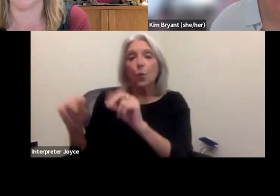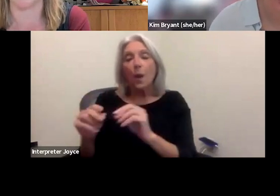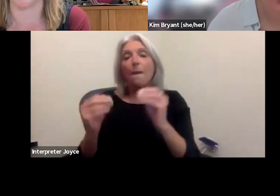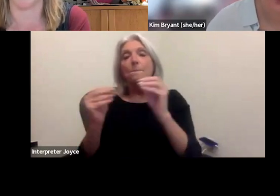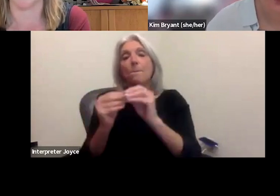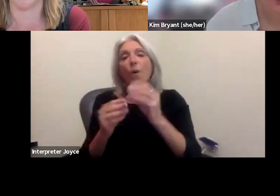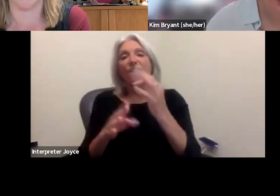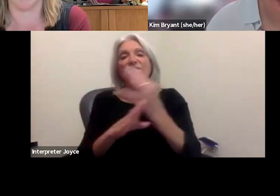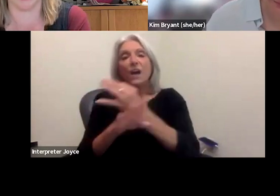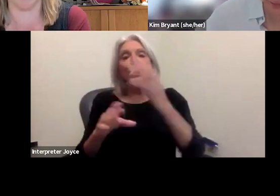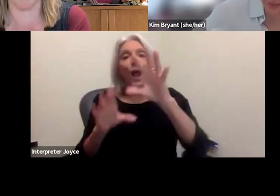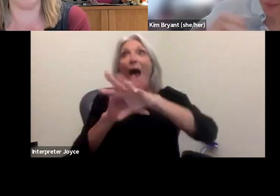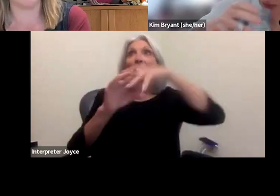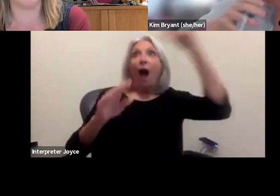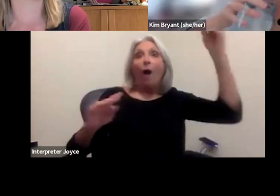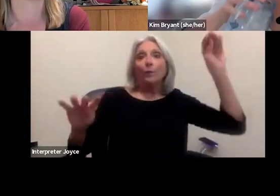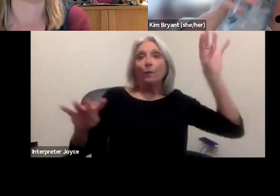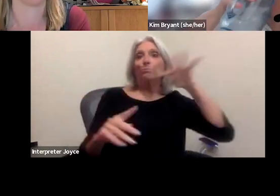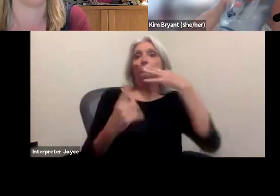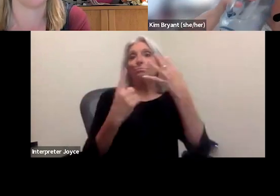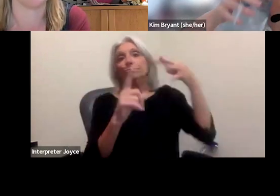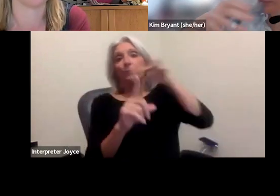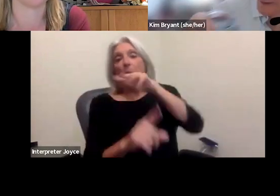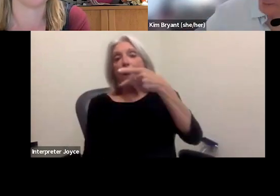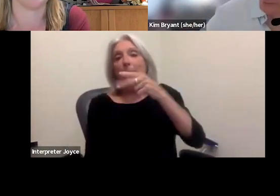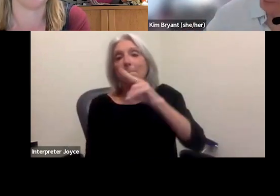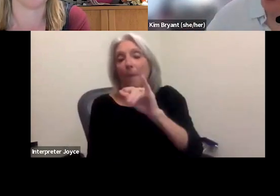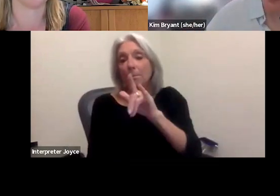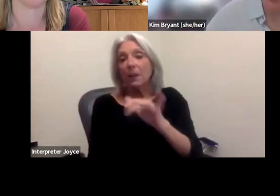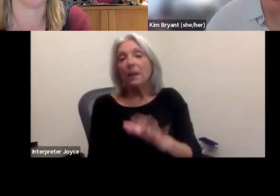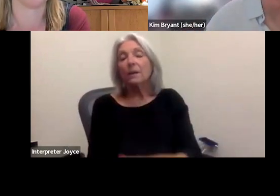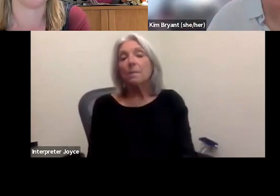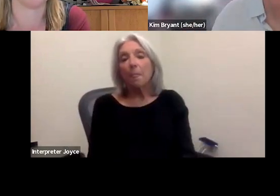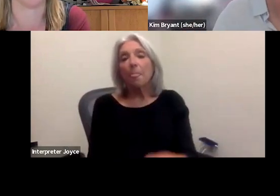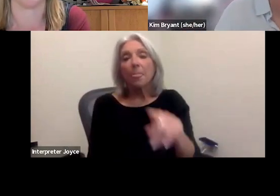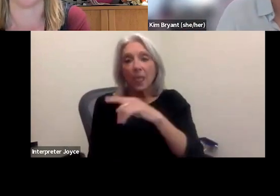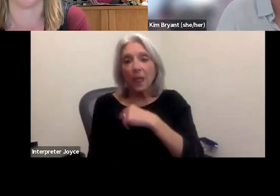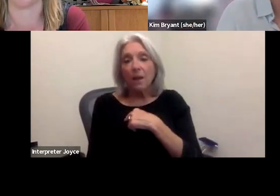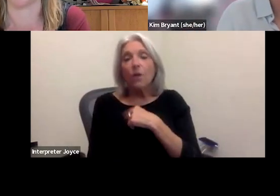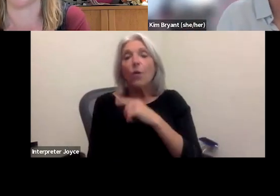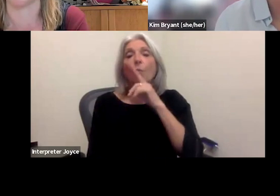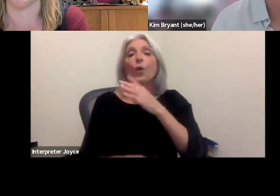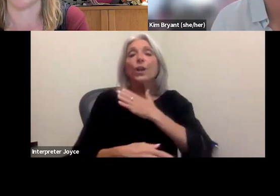and enjoy the same things everyone else does. And we really enjoy the exchange and community and strength